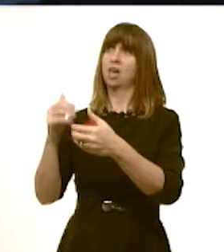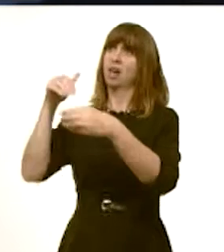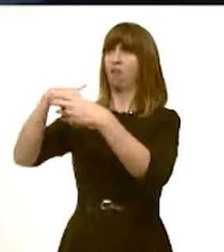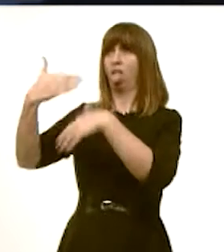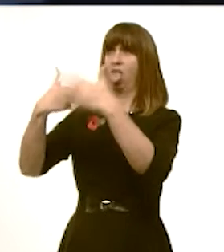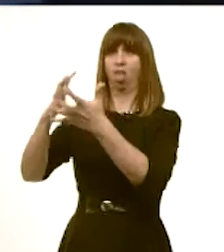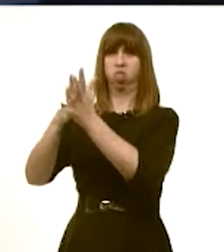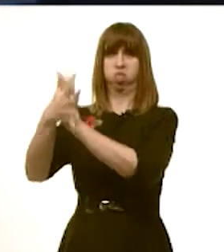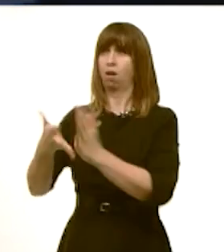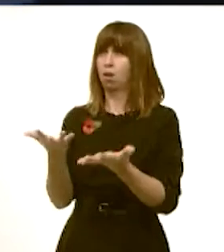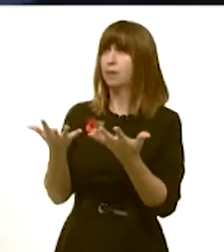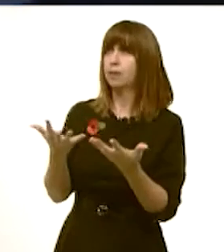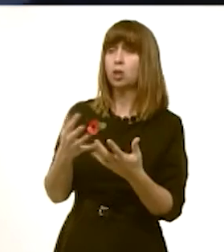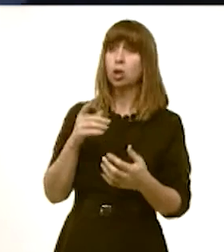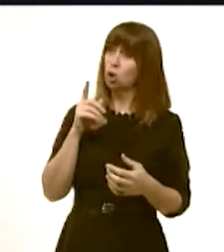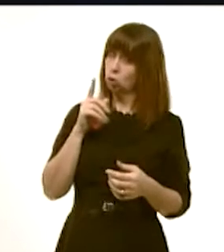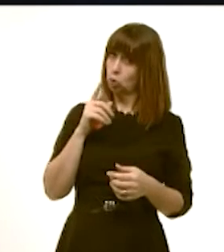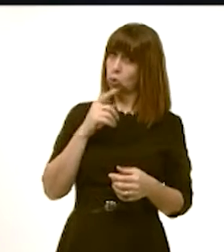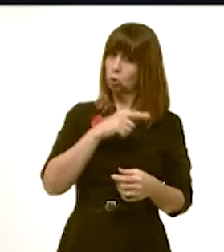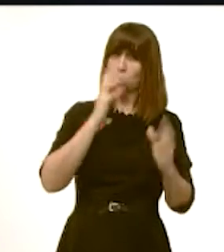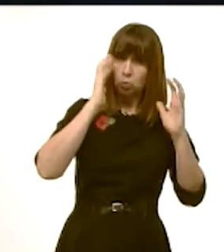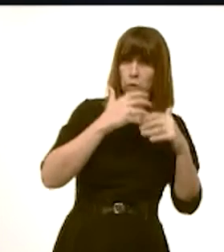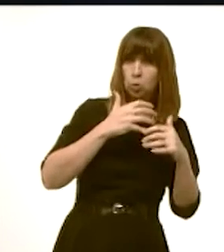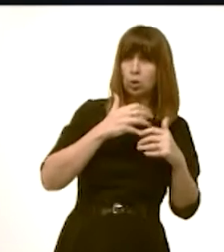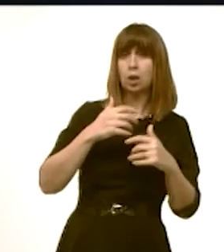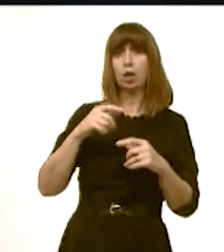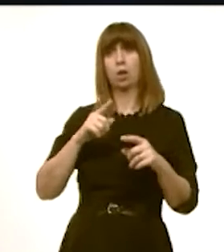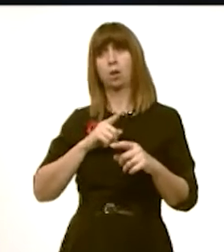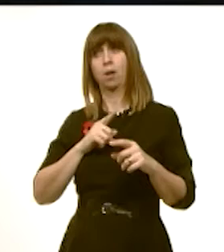Do you share steelworkersí concerns that granting China market status, in spite of